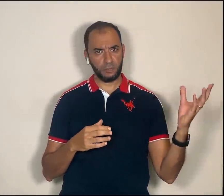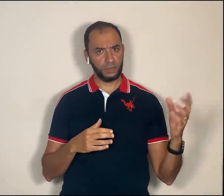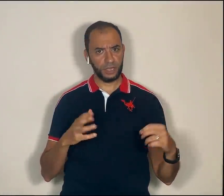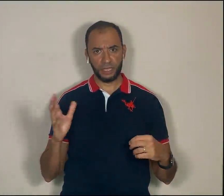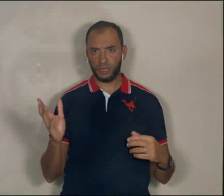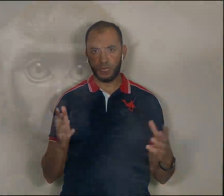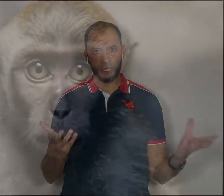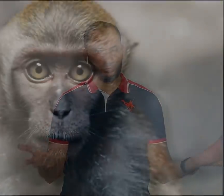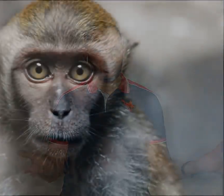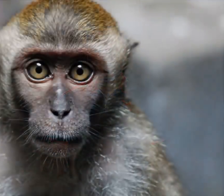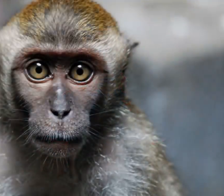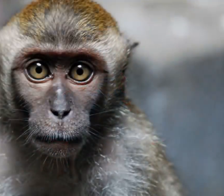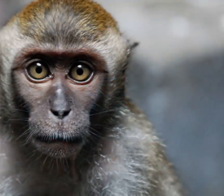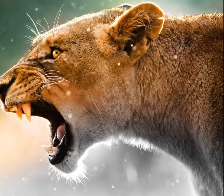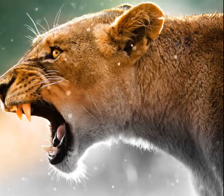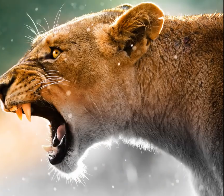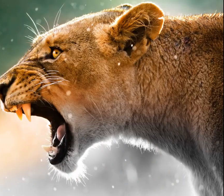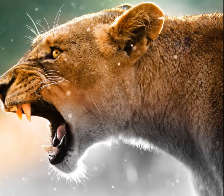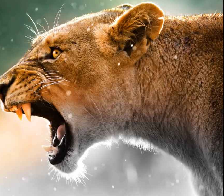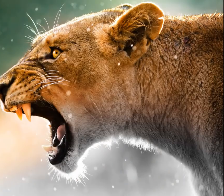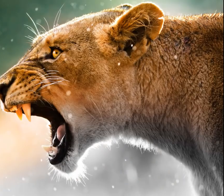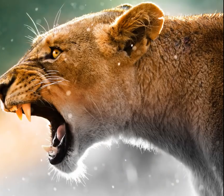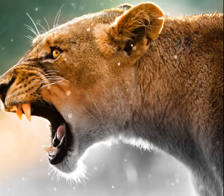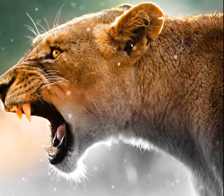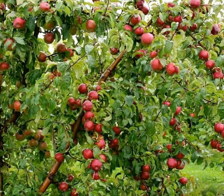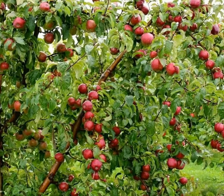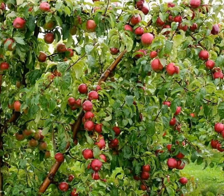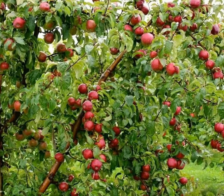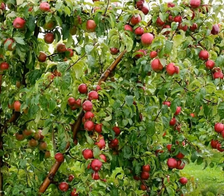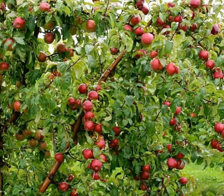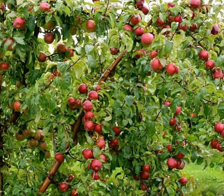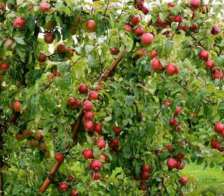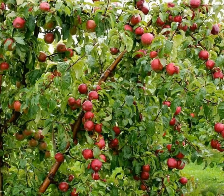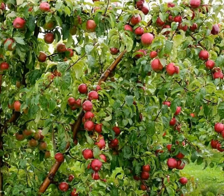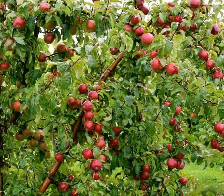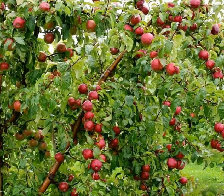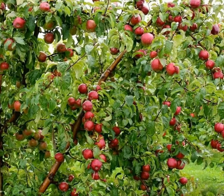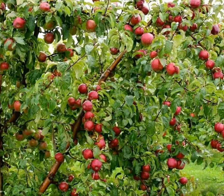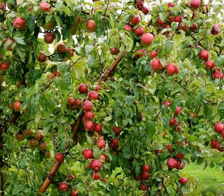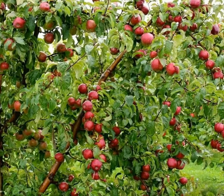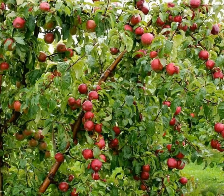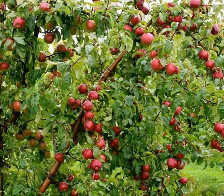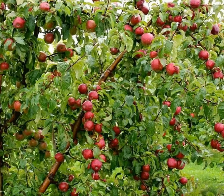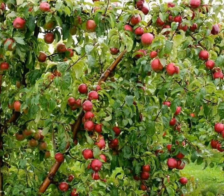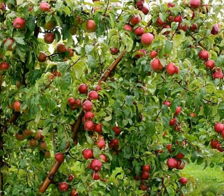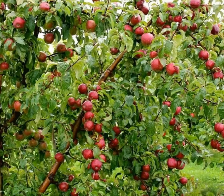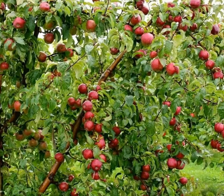a monkey, a lion, or a cat, or a mango tree, or an apple tree,